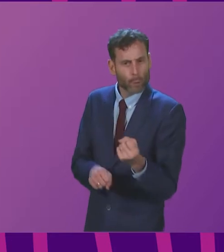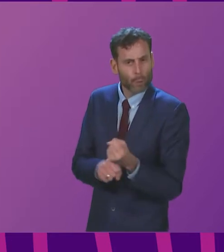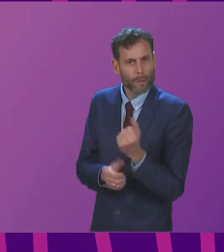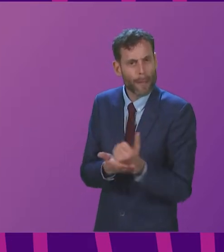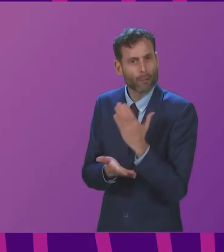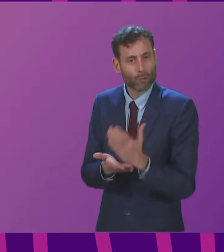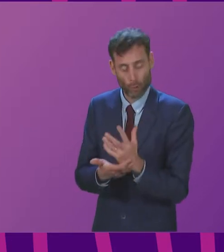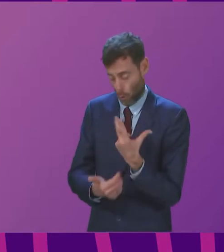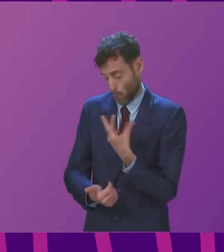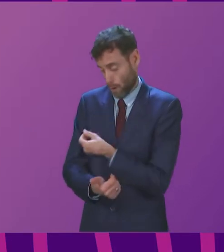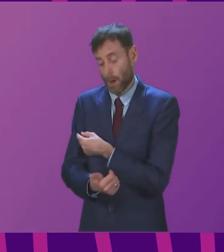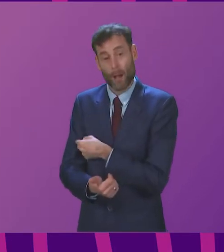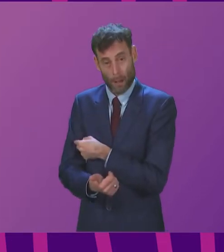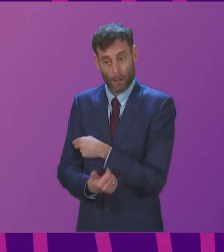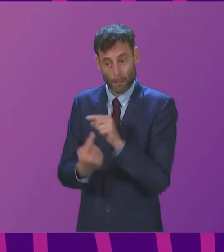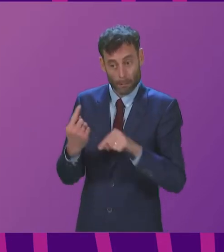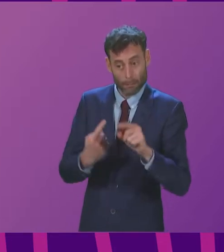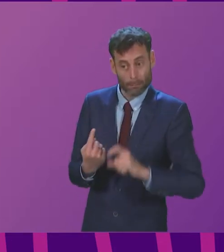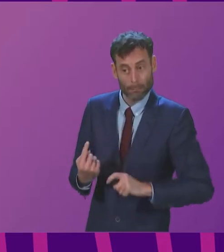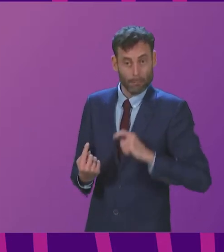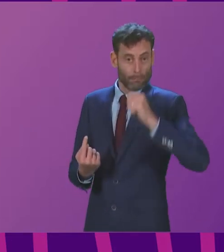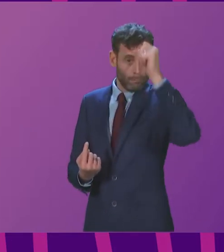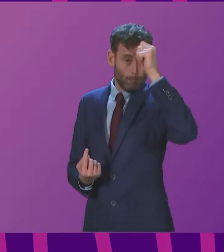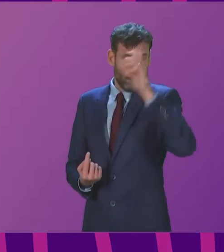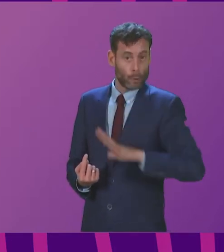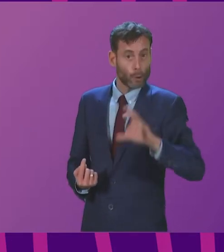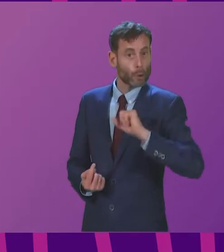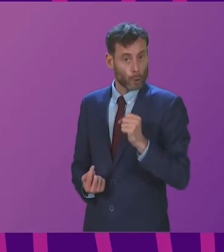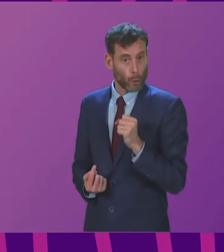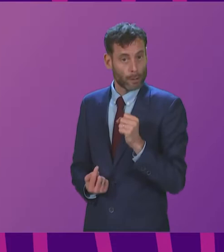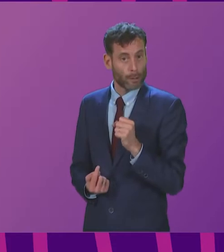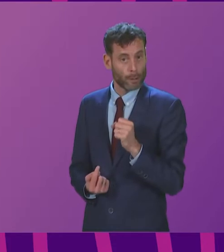that that message is being communicated across the country in order to protect pregnant women?